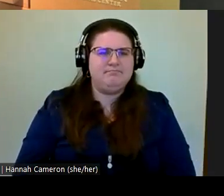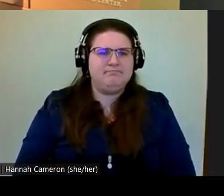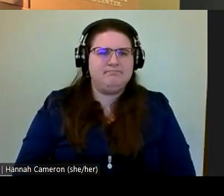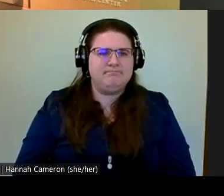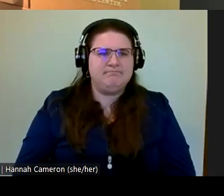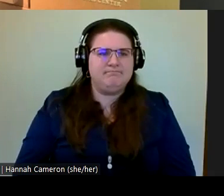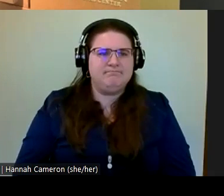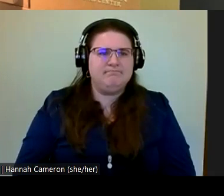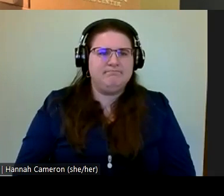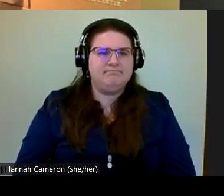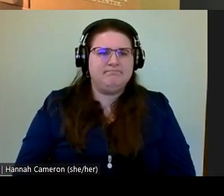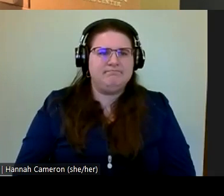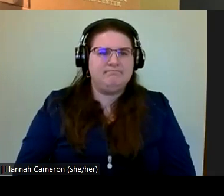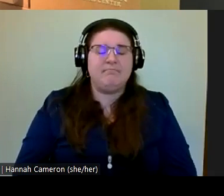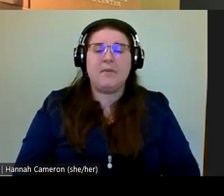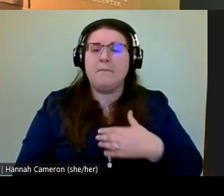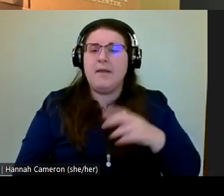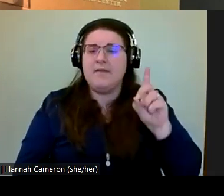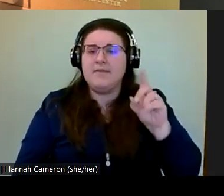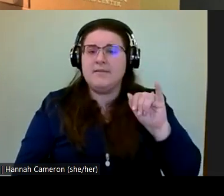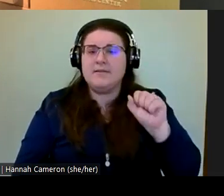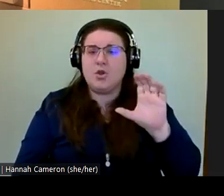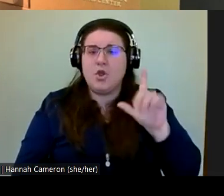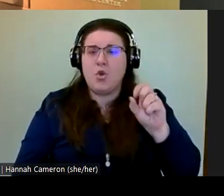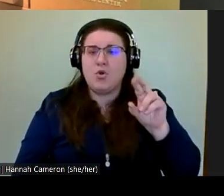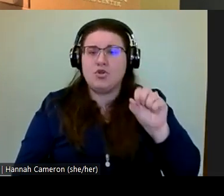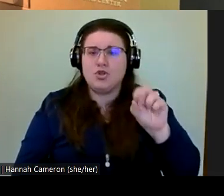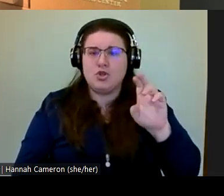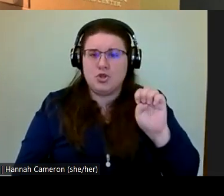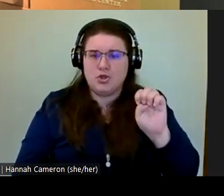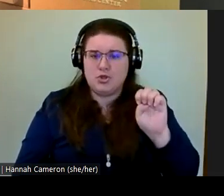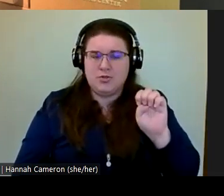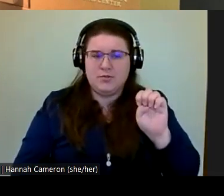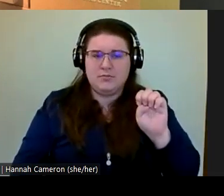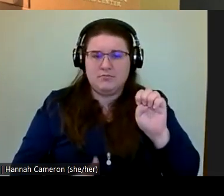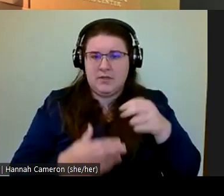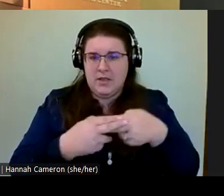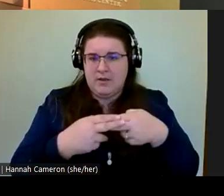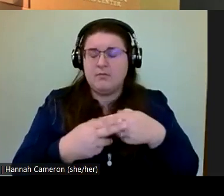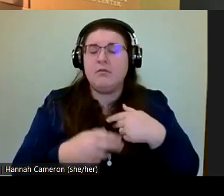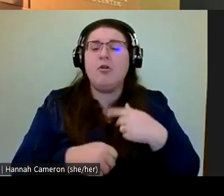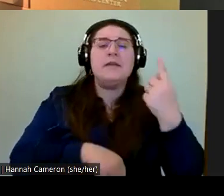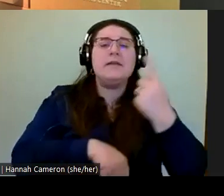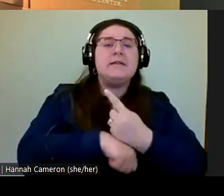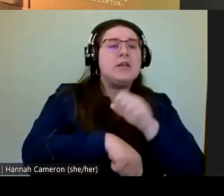my disclosure slide uh uh I I said my D my day job is I share the department of Psychiatry at